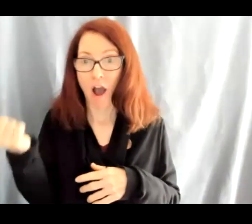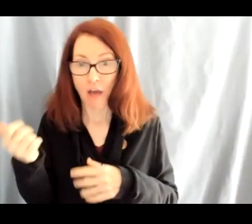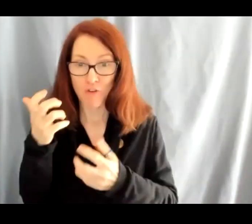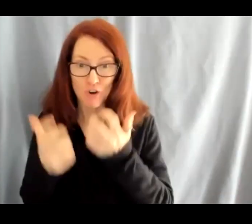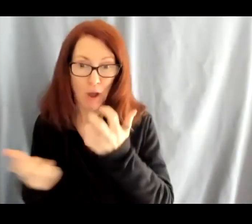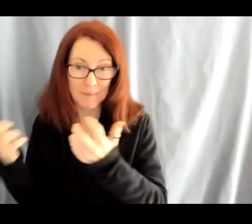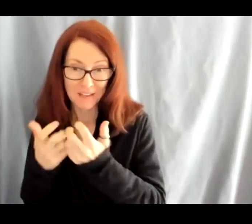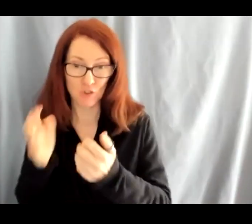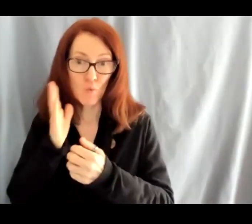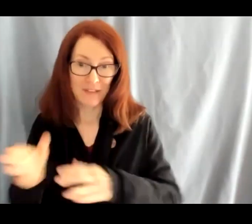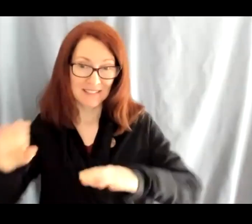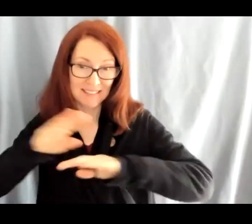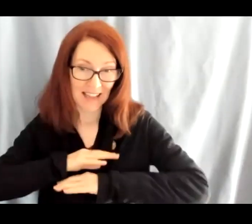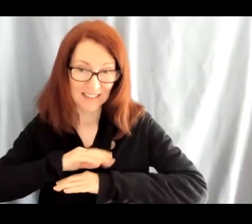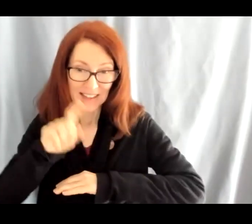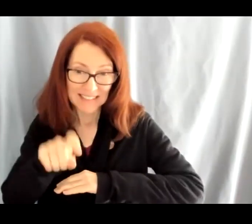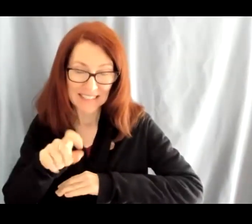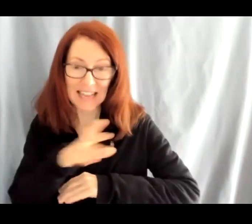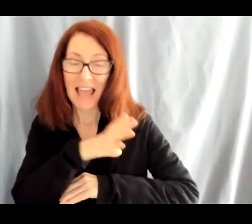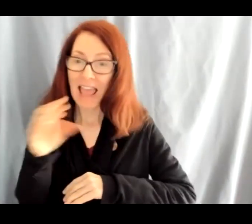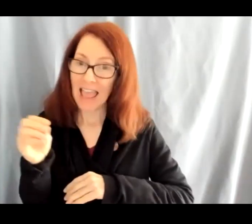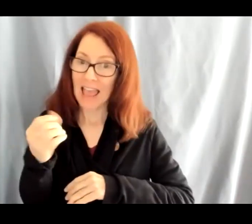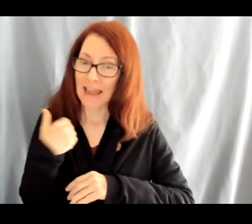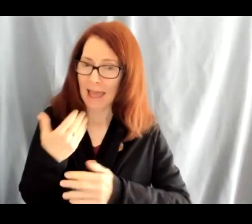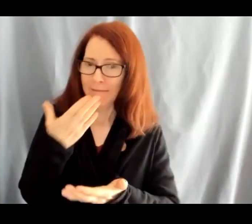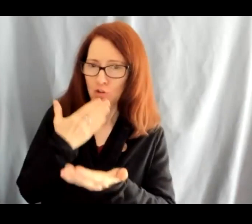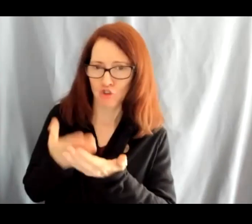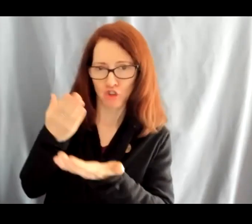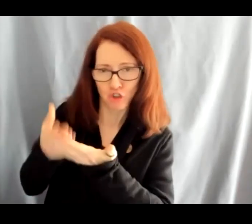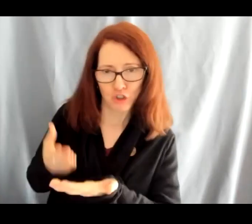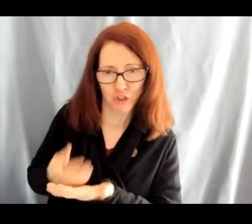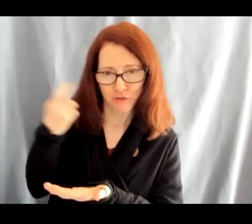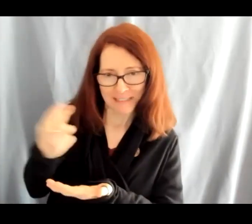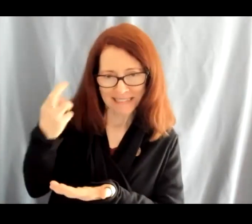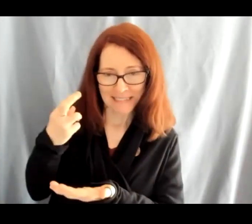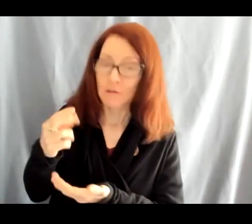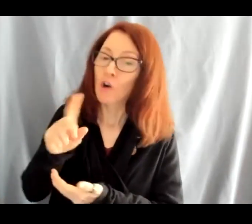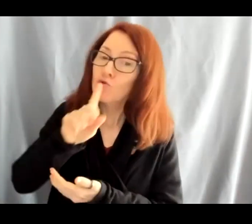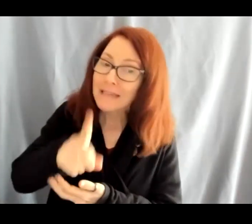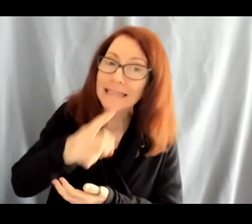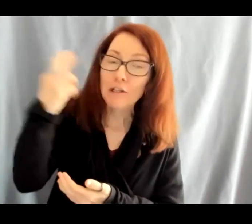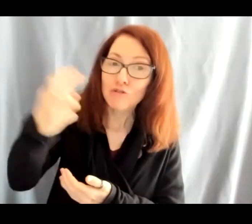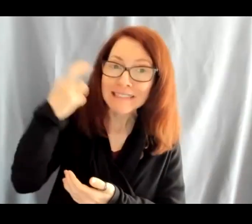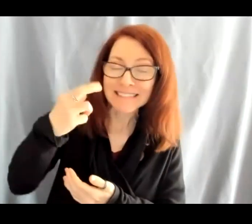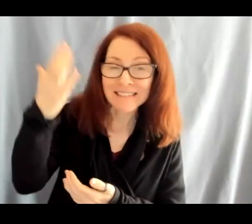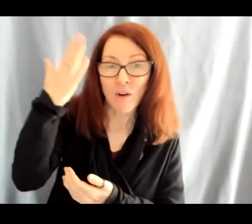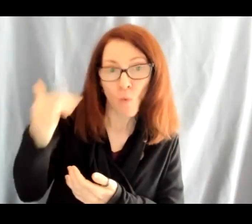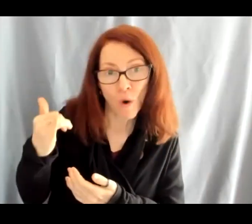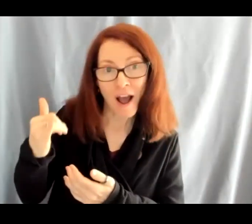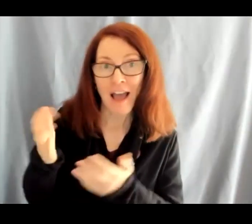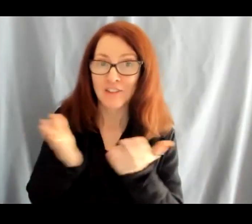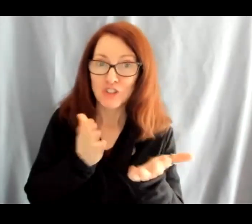employee's needs and there's reasons real reasons why the service animal wouldn't be appropriate